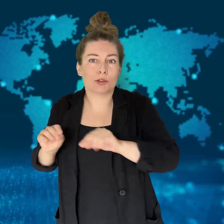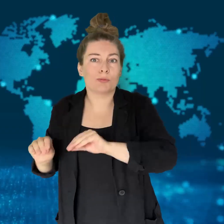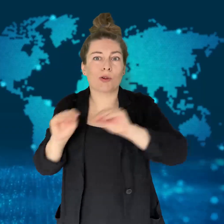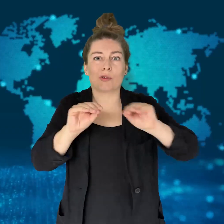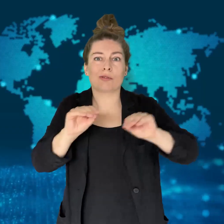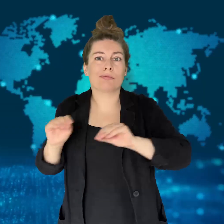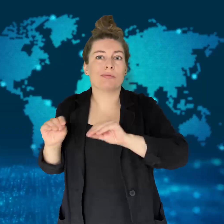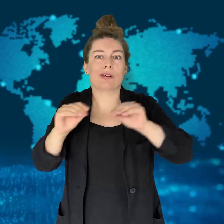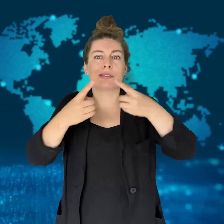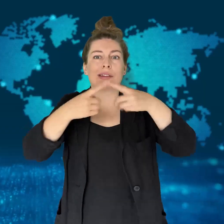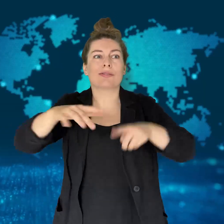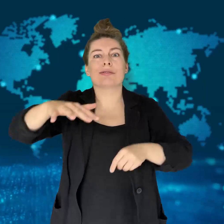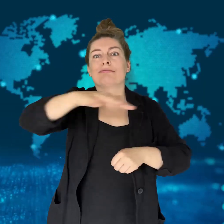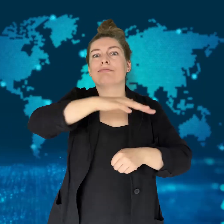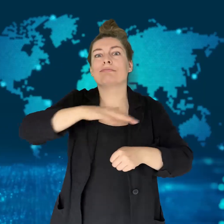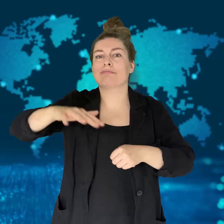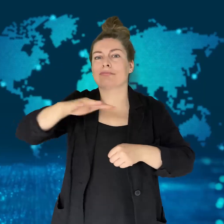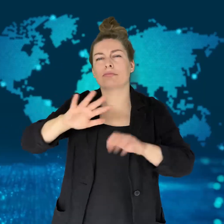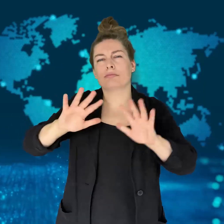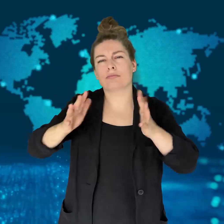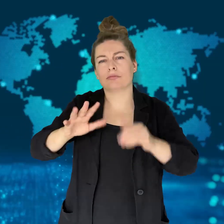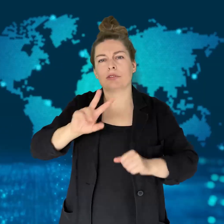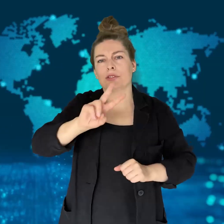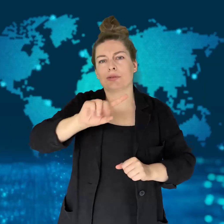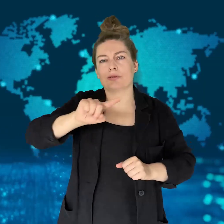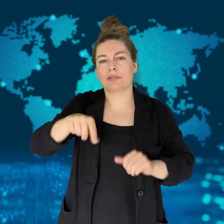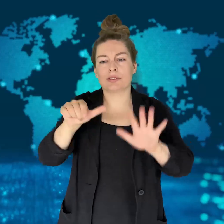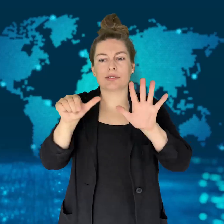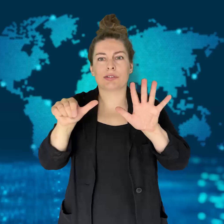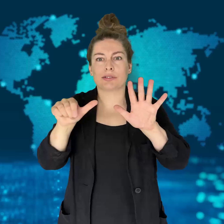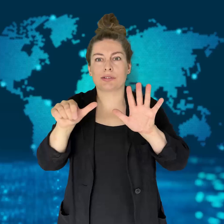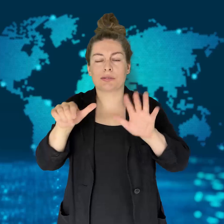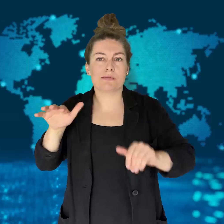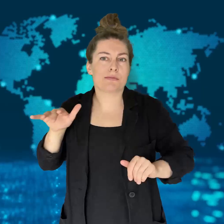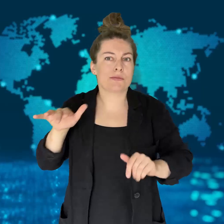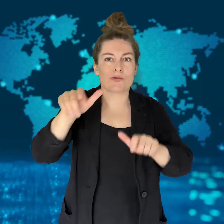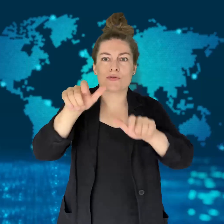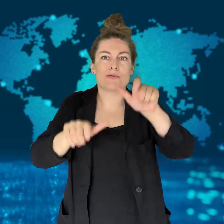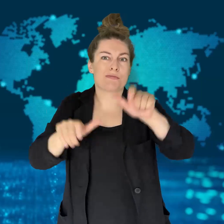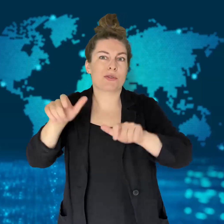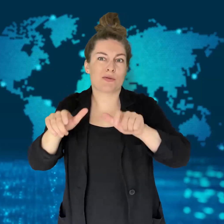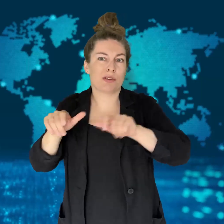The insurgency group has killed more than 35,000 people.